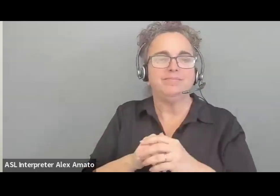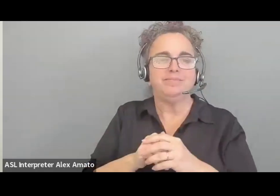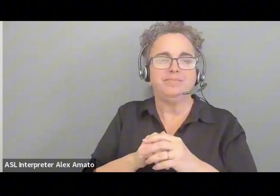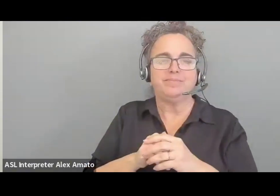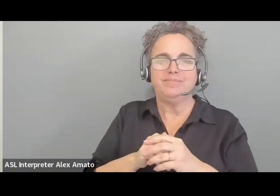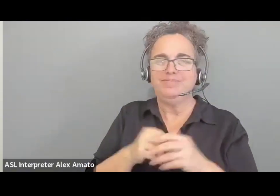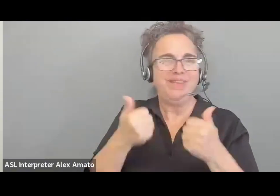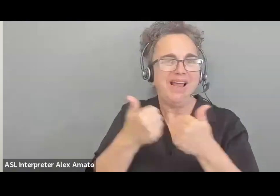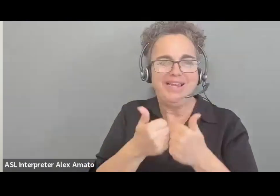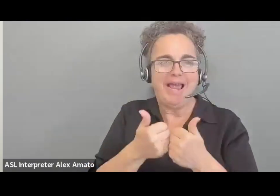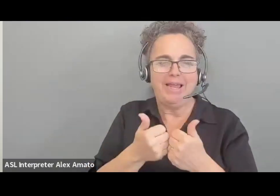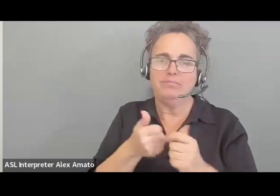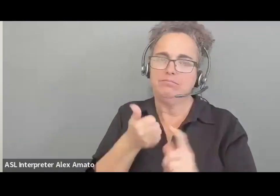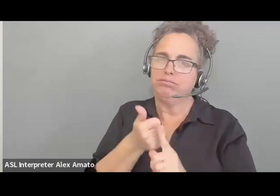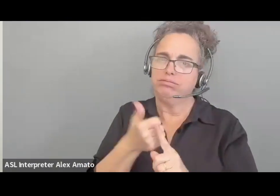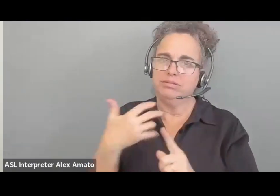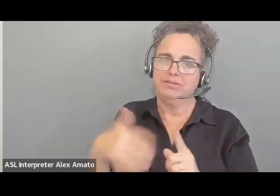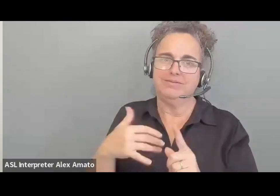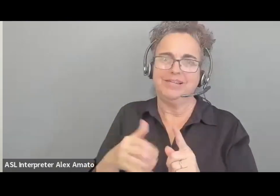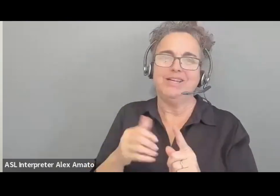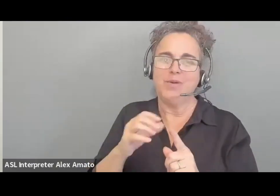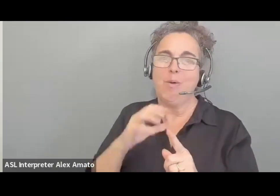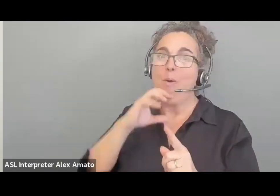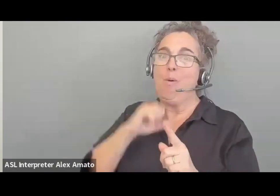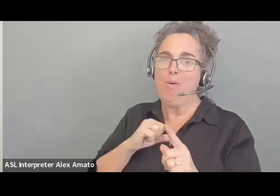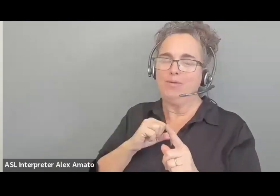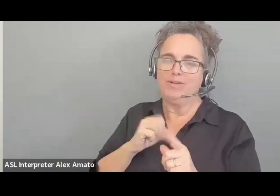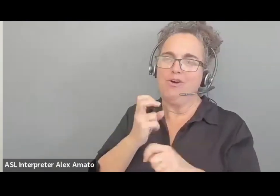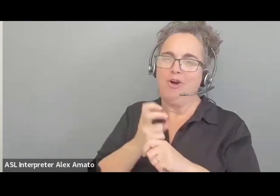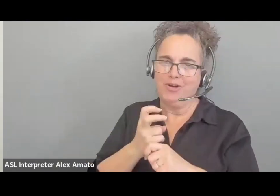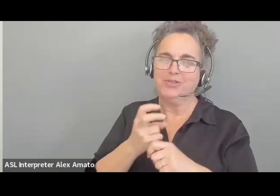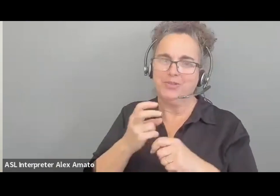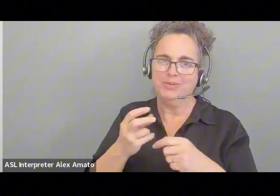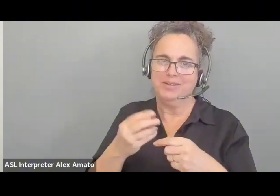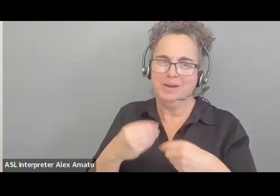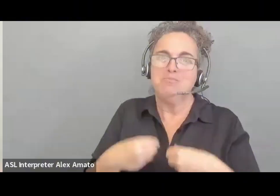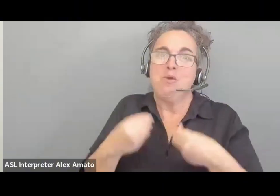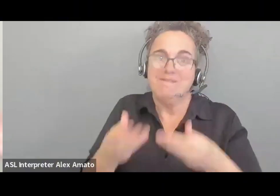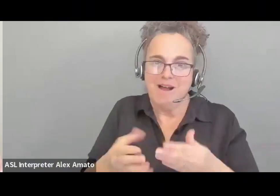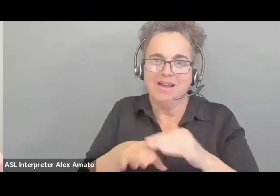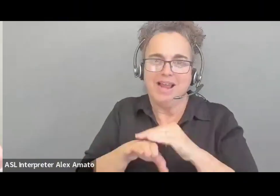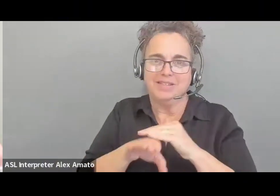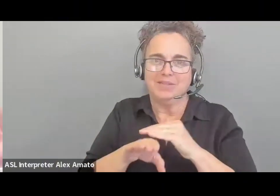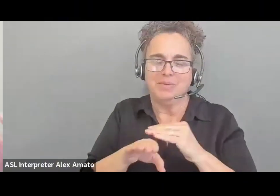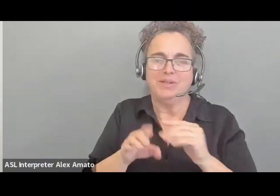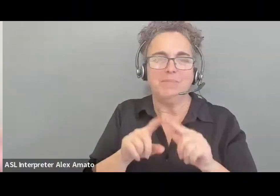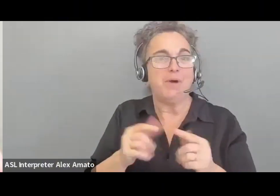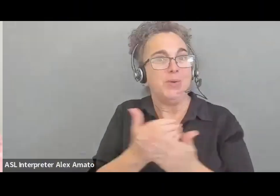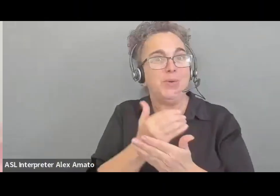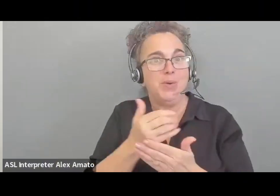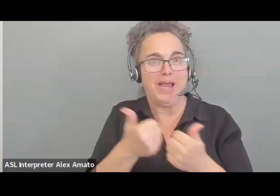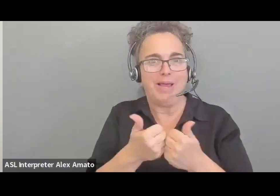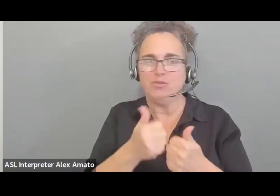that is old is always more difficult to make accessible than a game that is new. When you build the door, like we kind of say, like, when you build a a room and it has a door